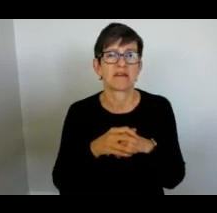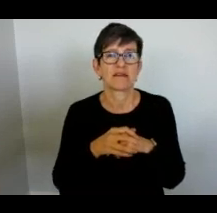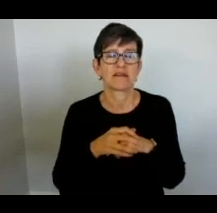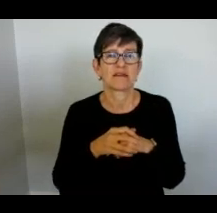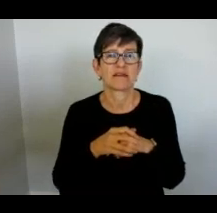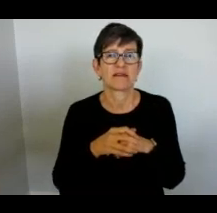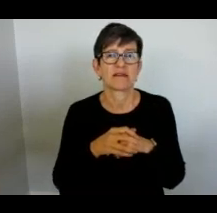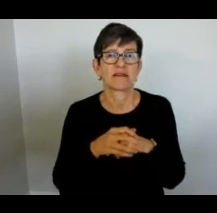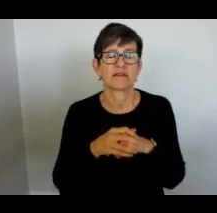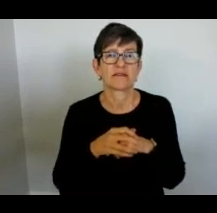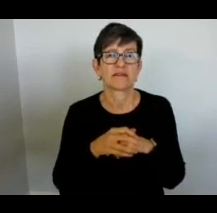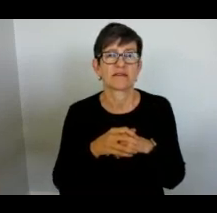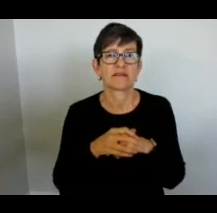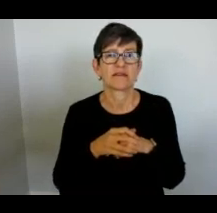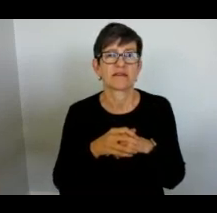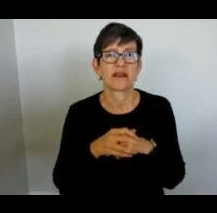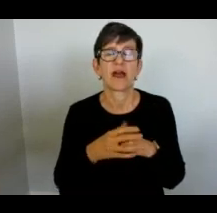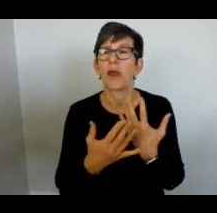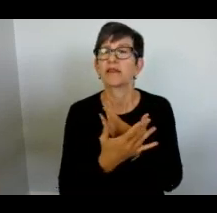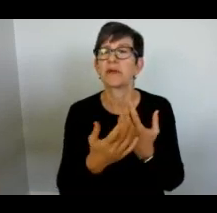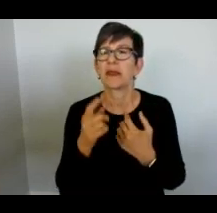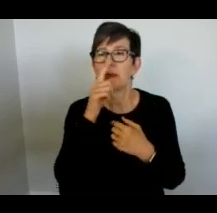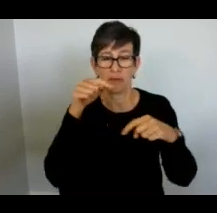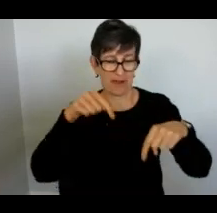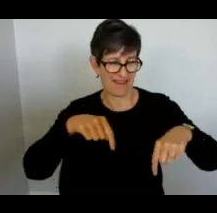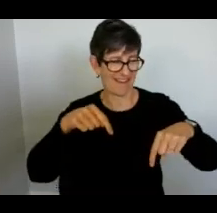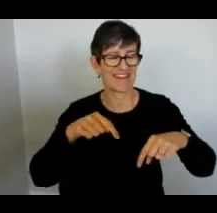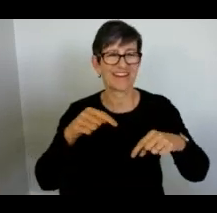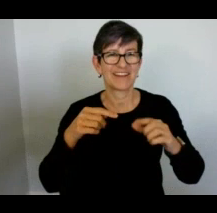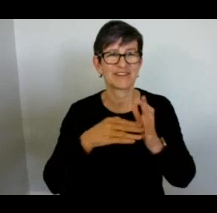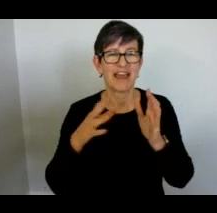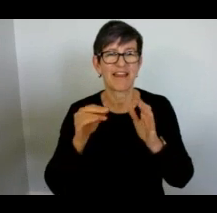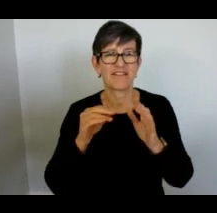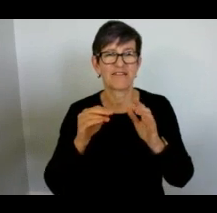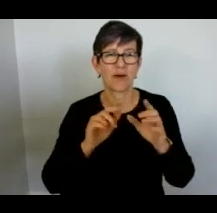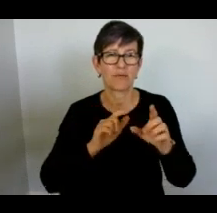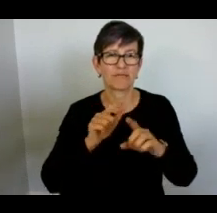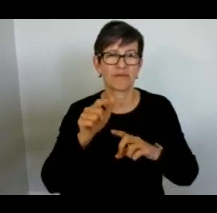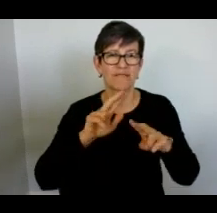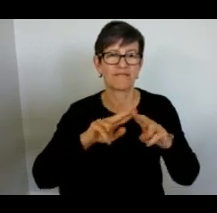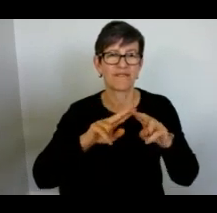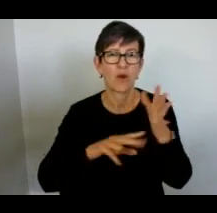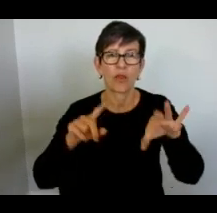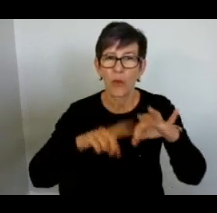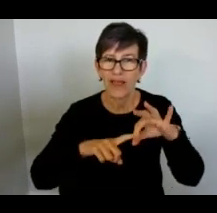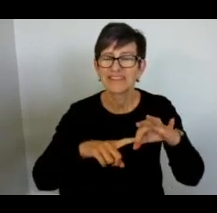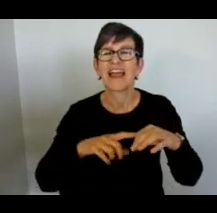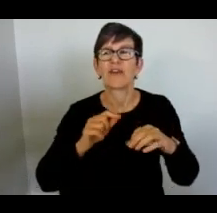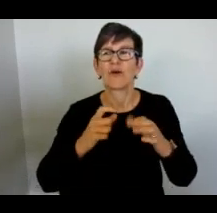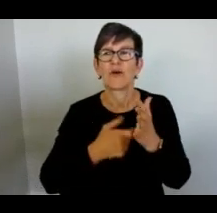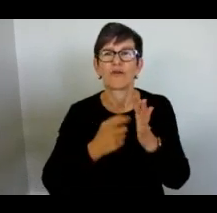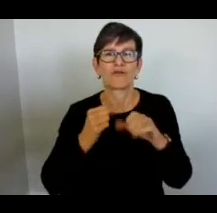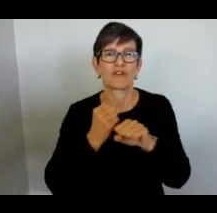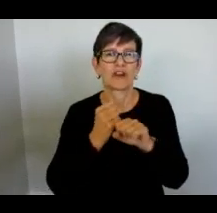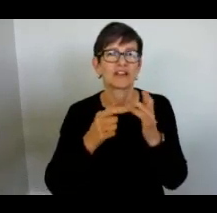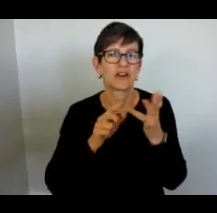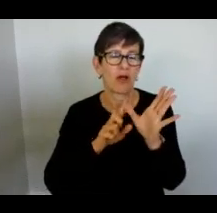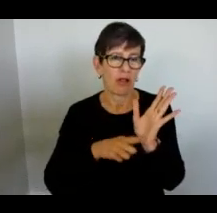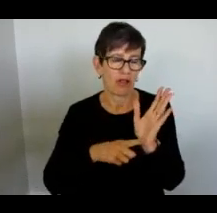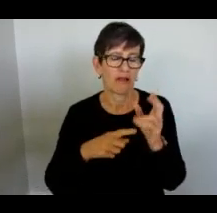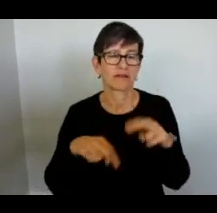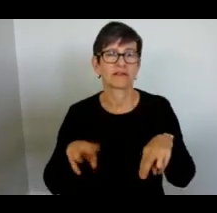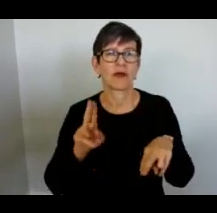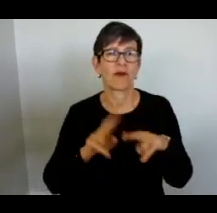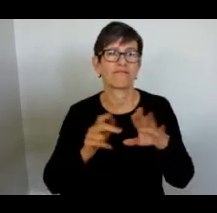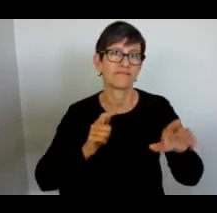from regional or far North Queensland. For smaller regional or remote court locations there maybe